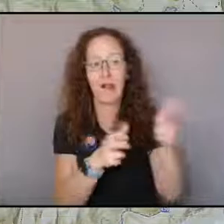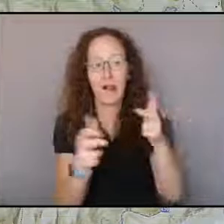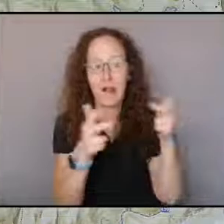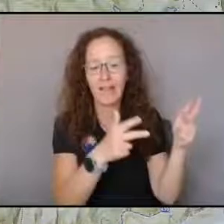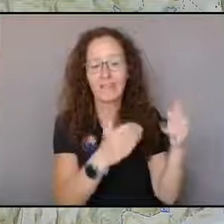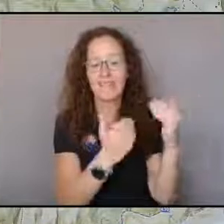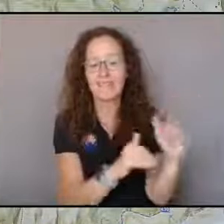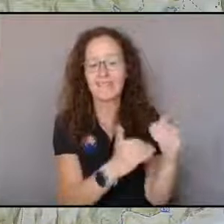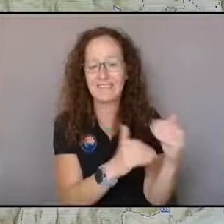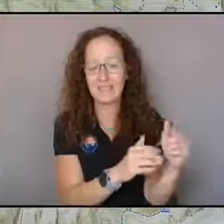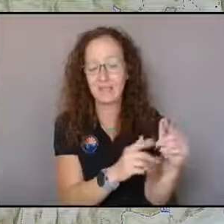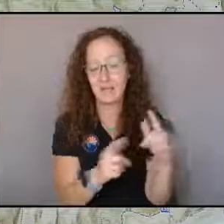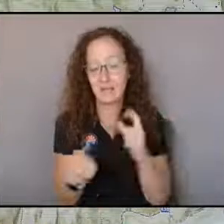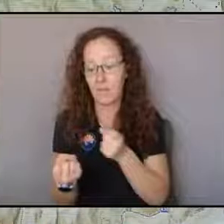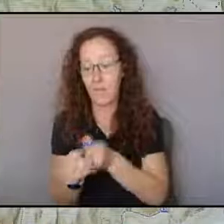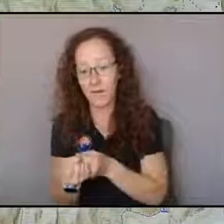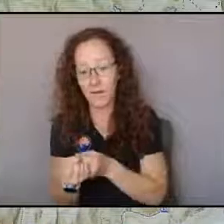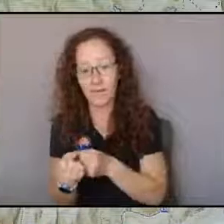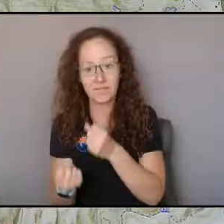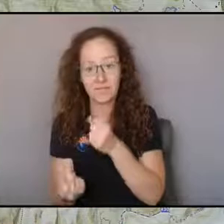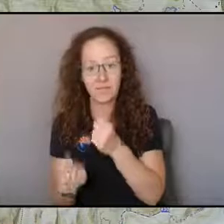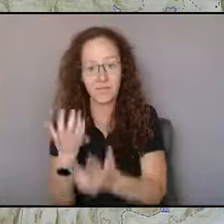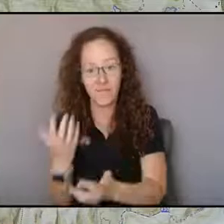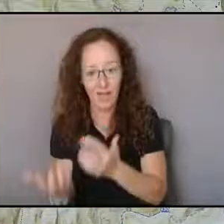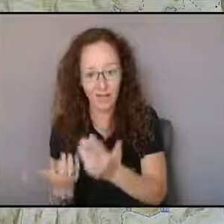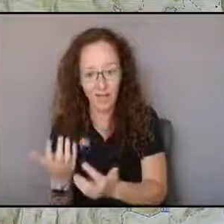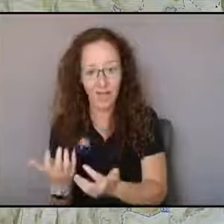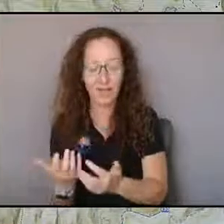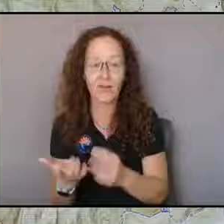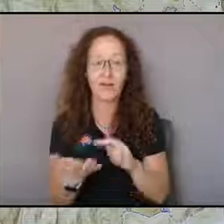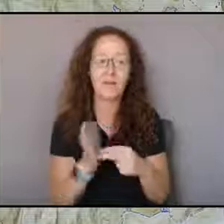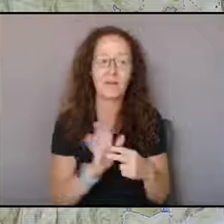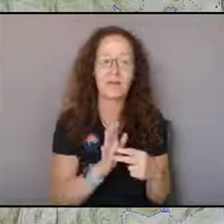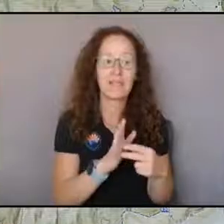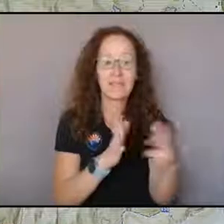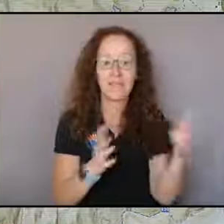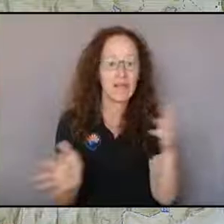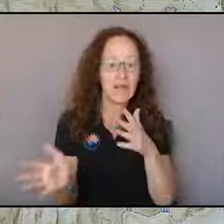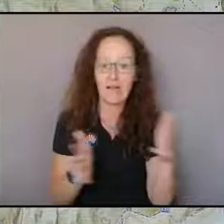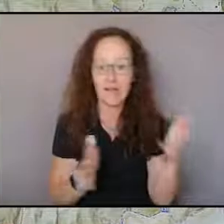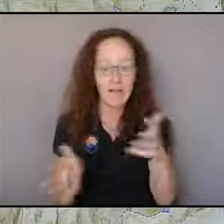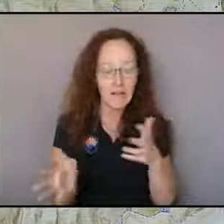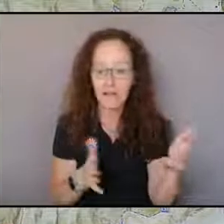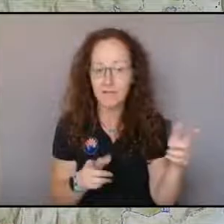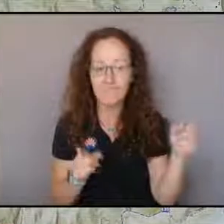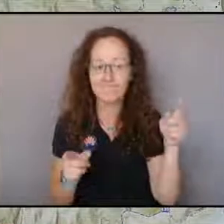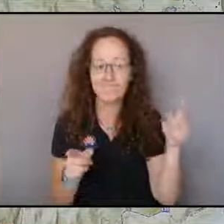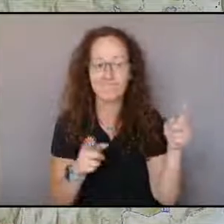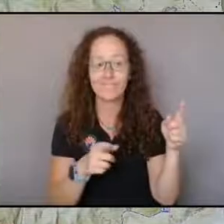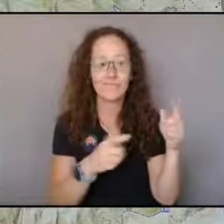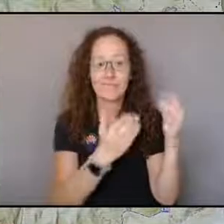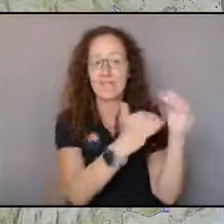SUPPORT OF THE CALF CANYON HERMITS PEAK FIRE. OUR AMBULANCES ARE OUT, HELPING SUPPORT THEM.